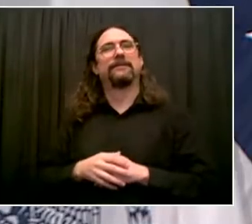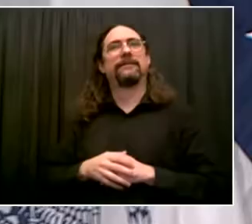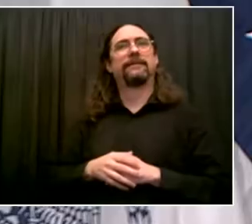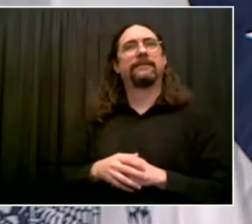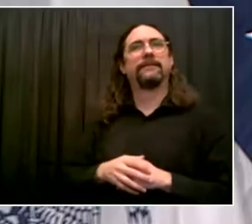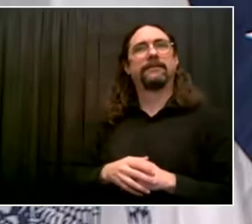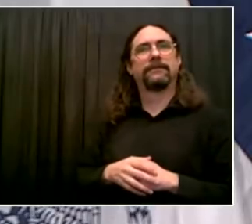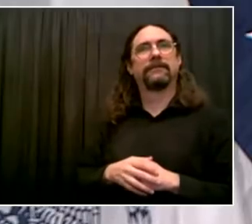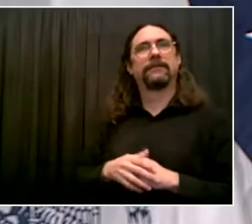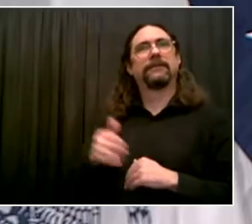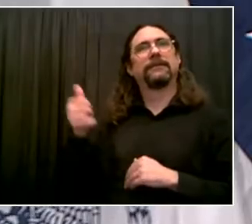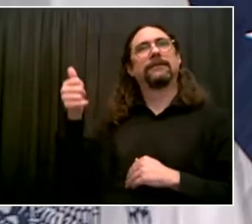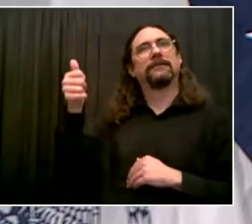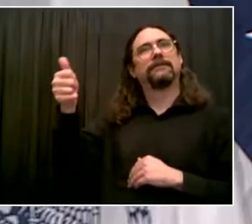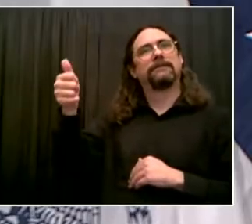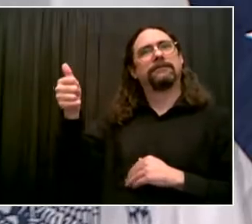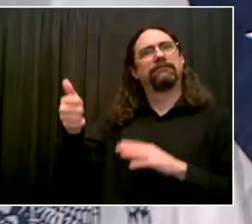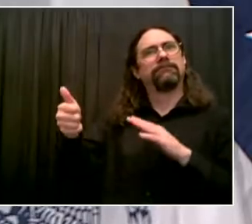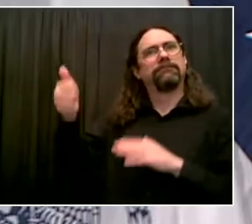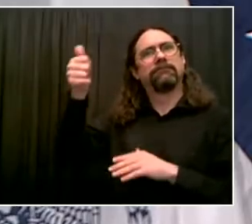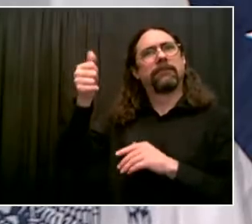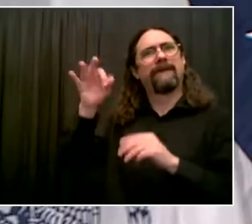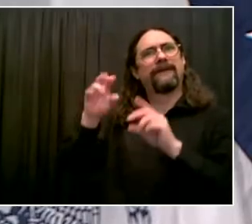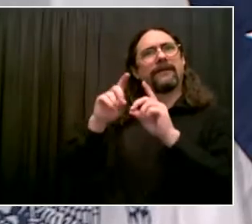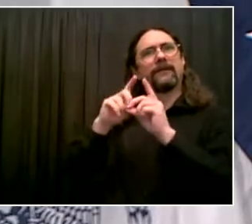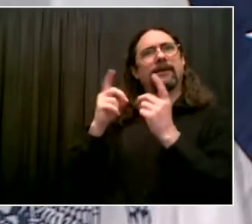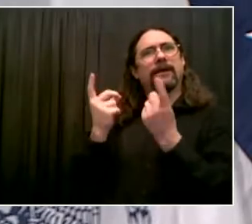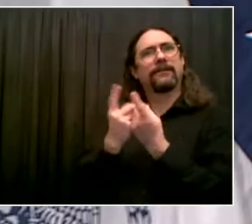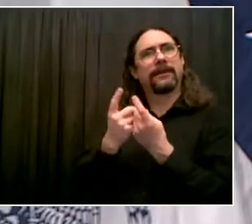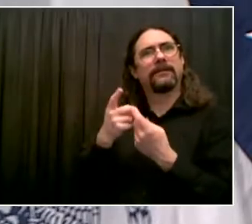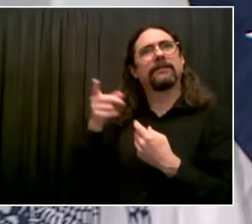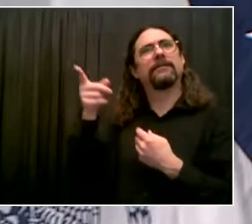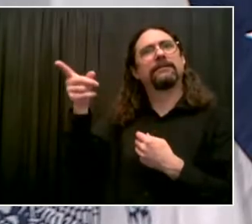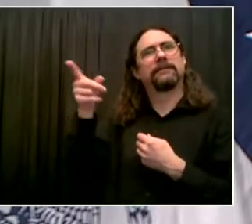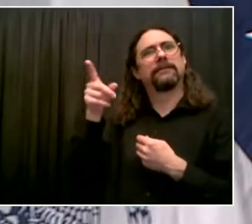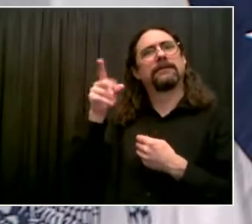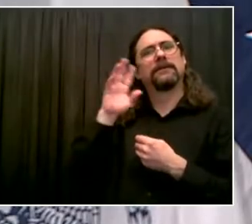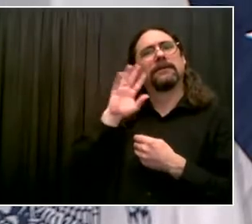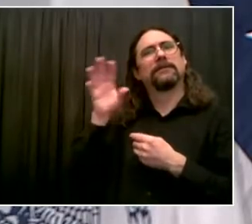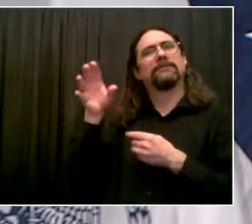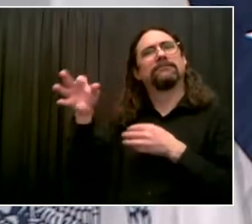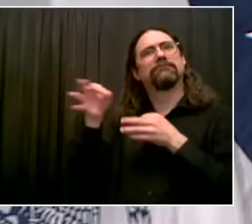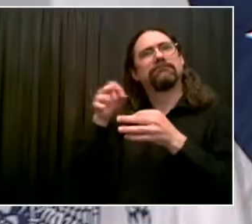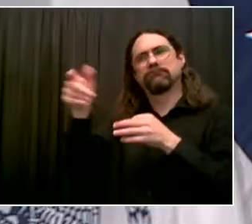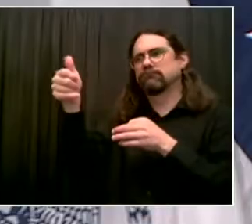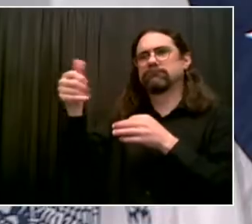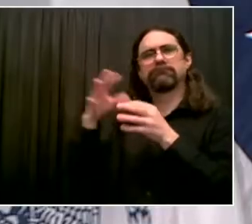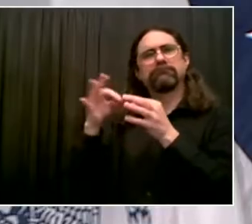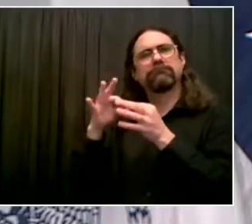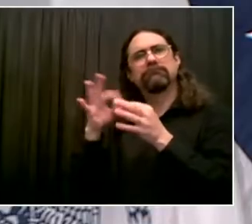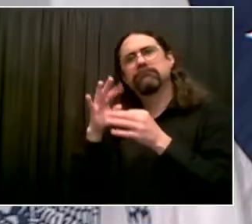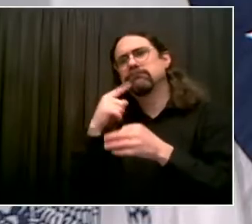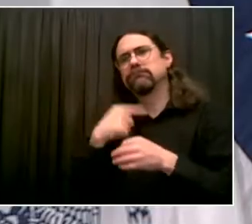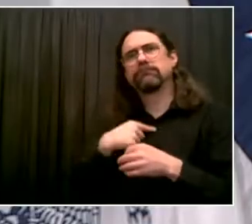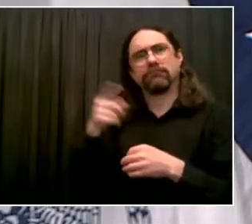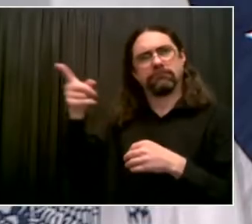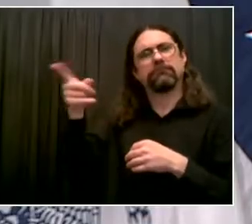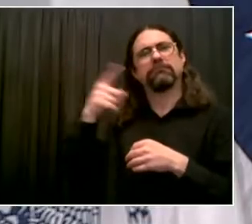DEPARTMENT. HE KNOWS A LOT ANDH WEN WE ANNOUNCED HIM IN THE ROLE, HE